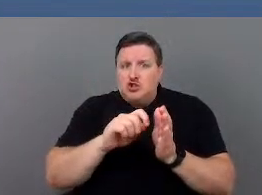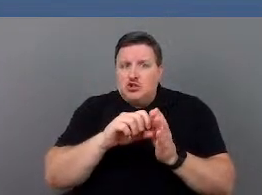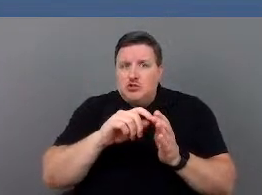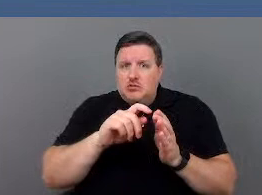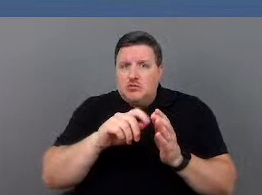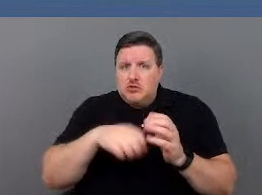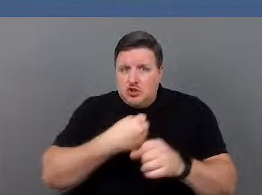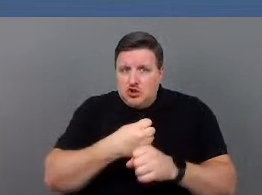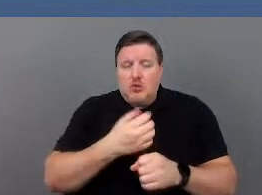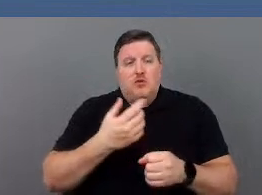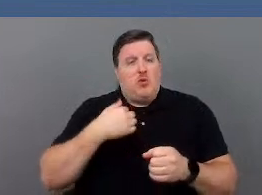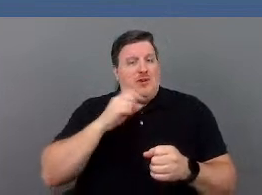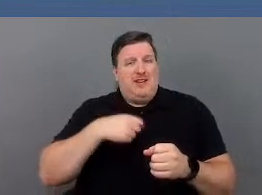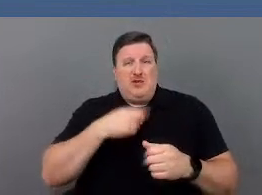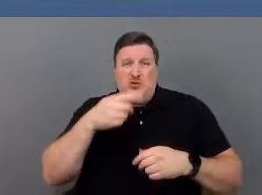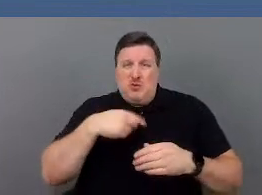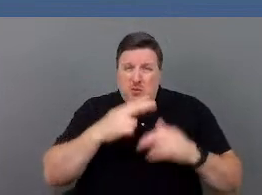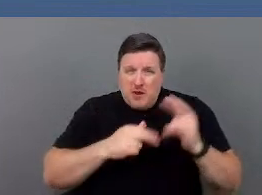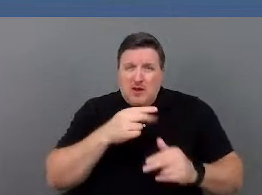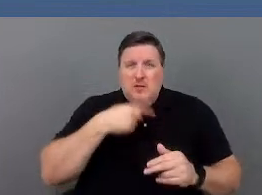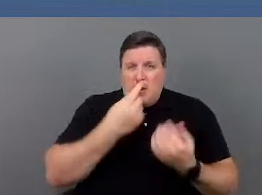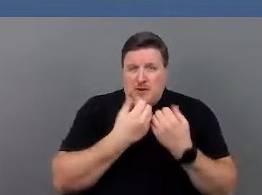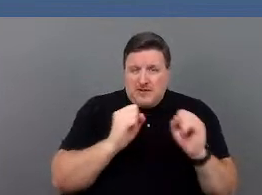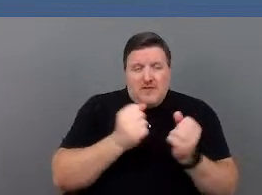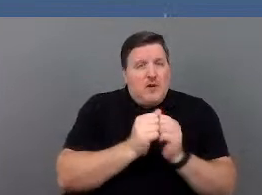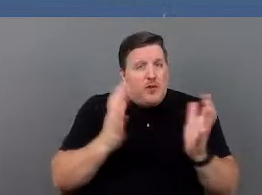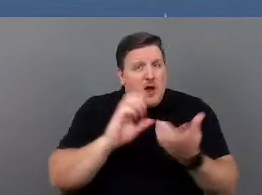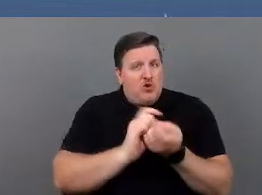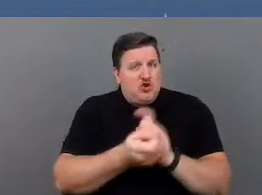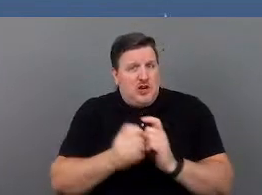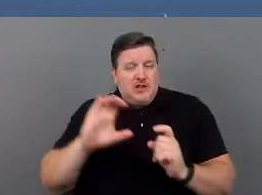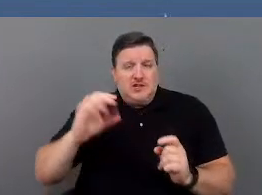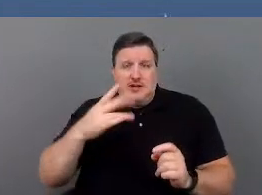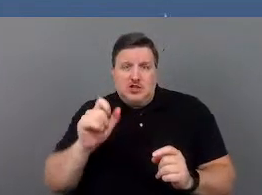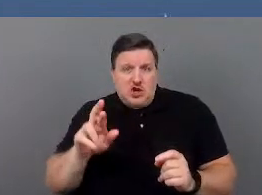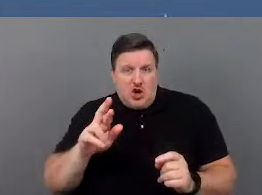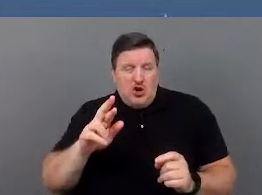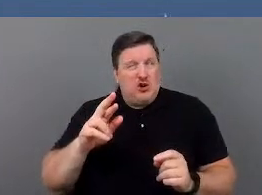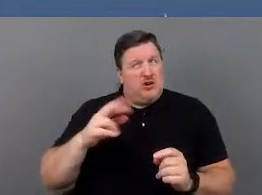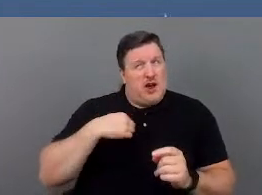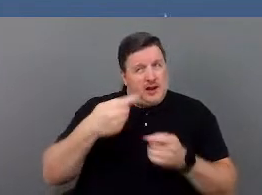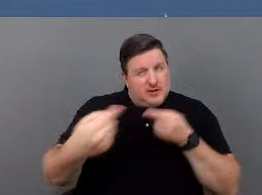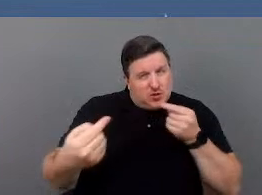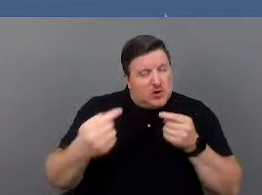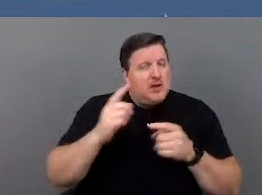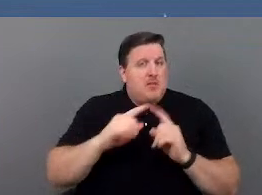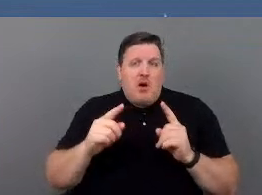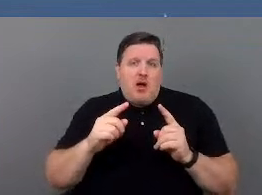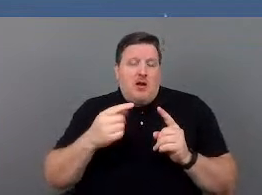INSIST THAT WE CAN BUILD A DEPARTMENT OF PUBLIC SAFETY CHOOSE ME WRONG. SHOW US THAT THOSE WEREN'T JUST EMPTY WORDS TO KEEP YOUR SEATS.